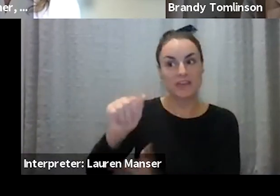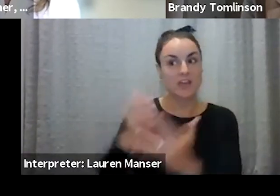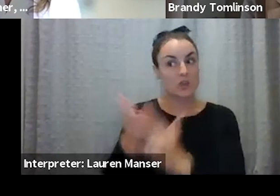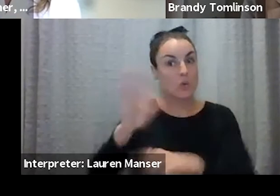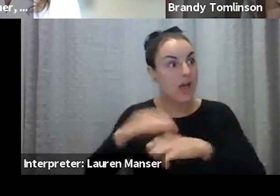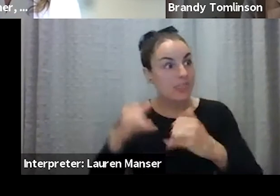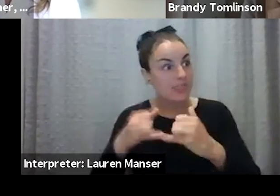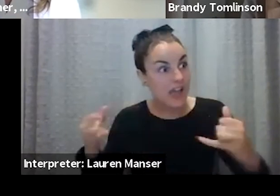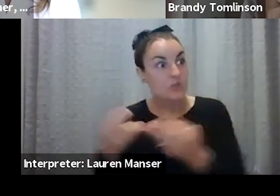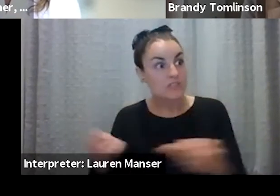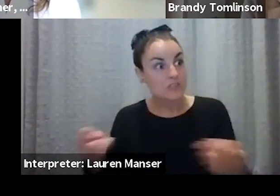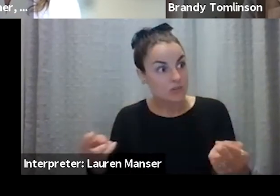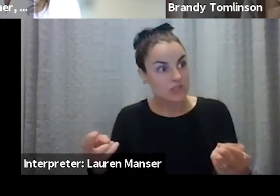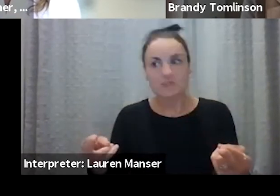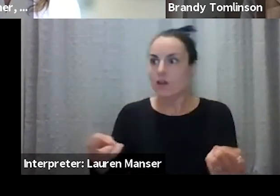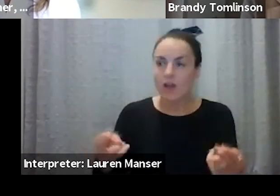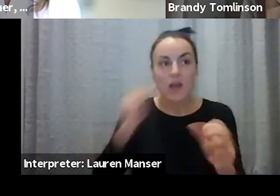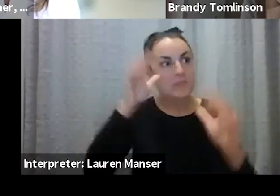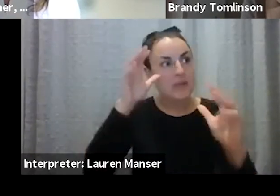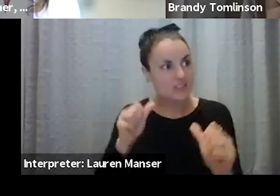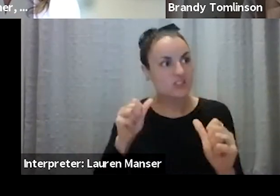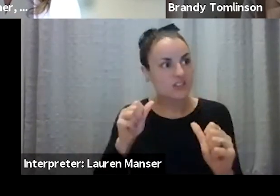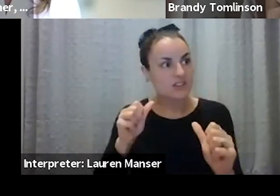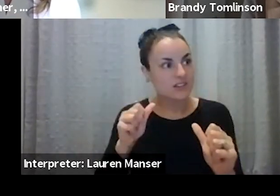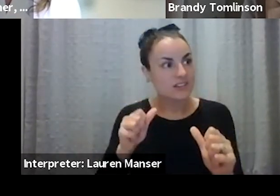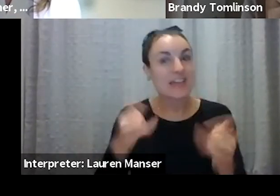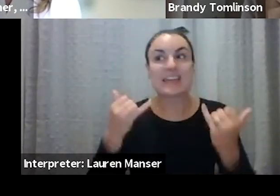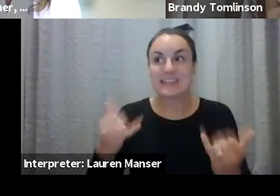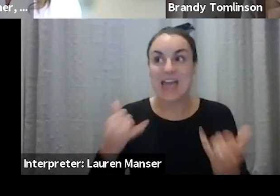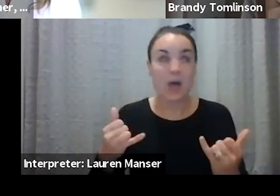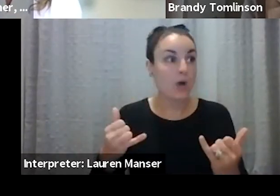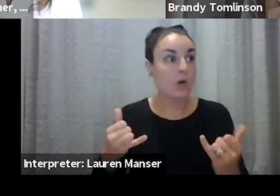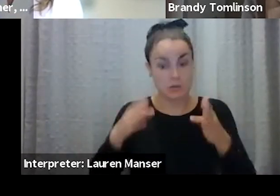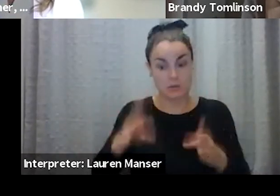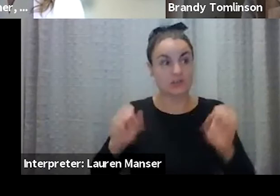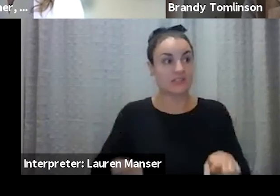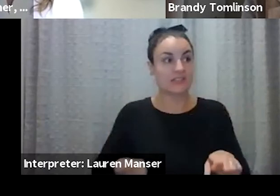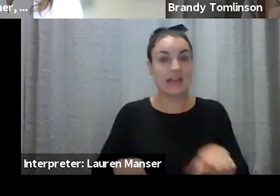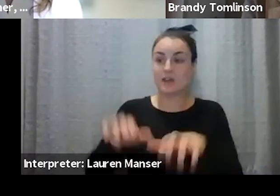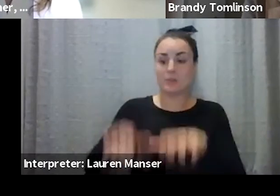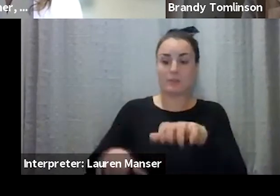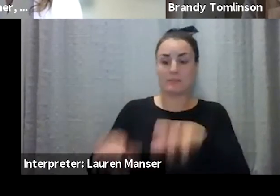and be able to kind of put a question out there and say, hey, I'm dealing with this. Has anyone else had this experience?